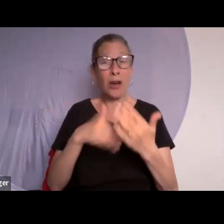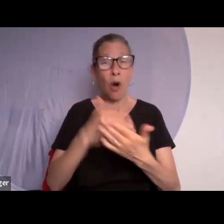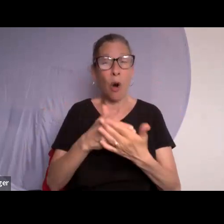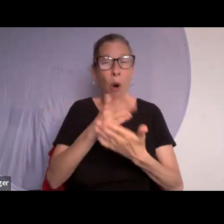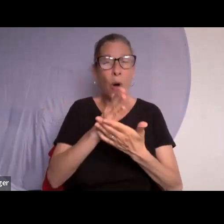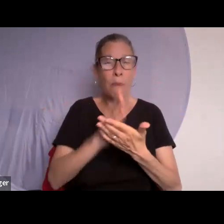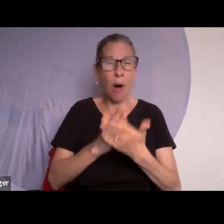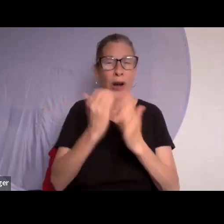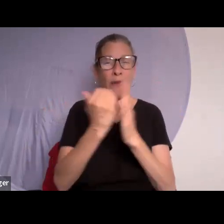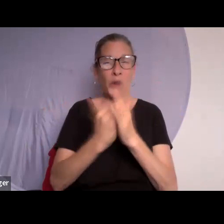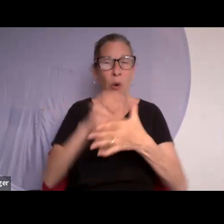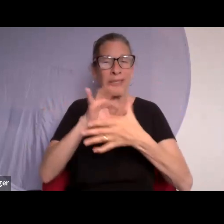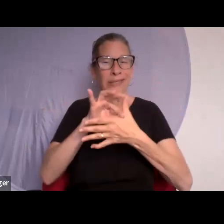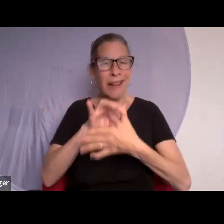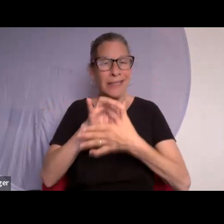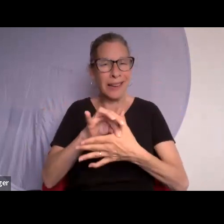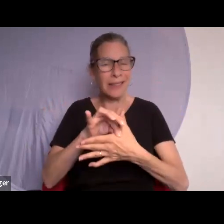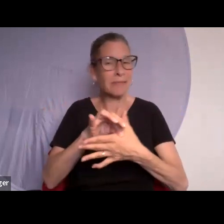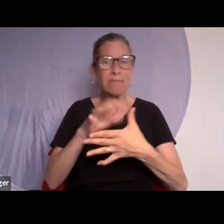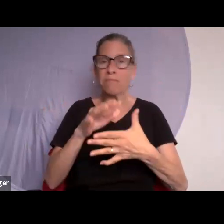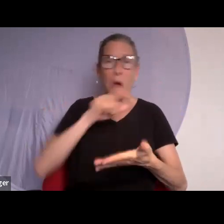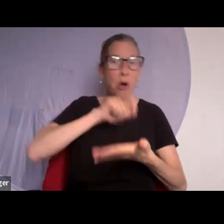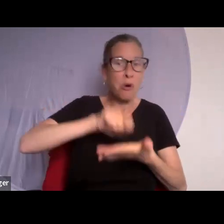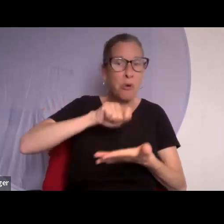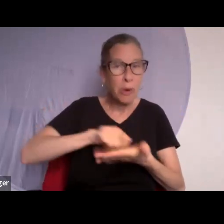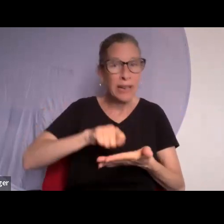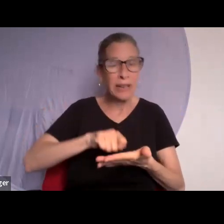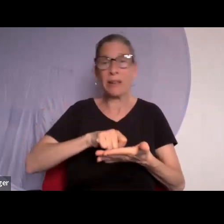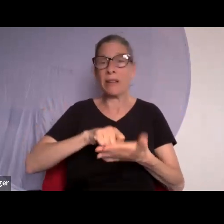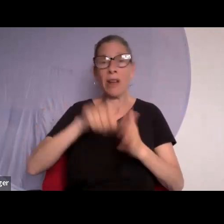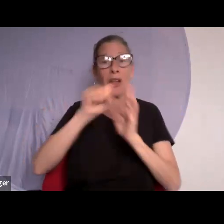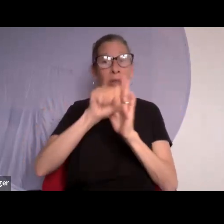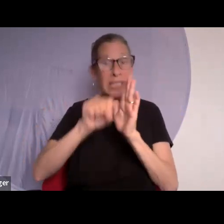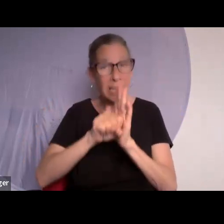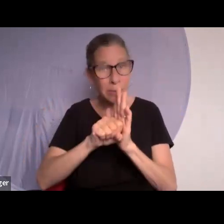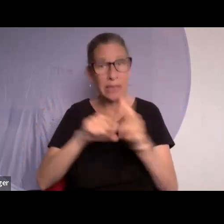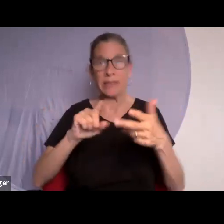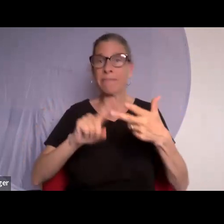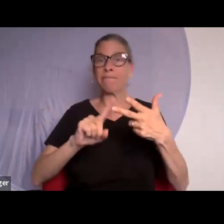content, whether it's written material, your syllabus, even if